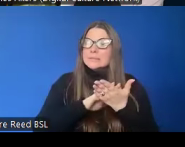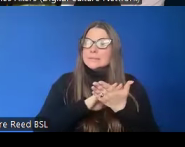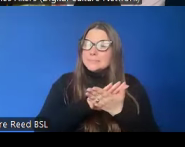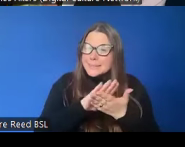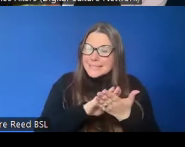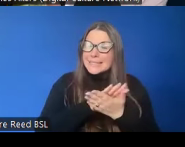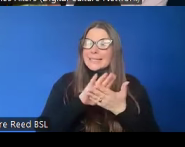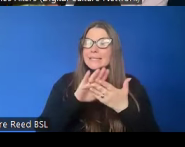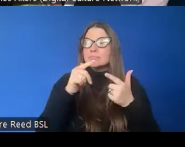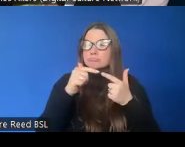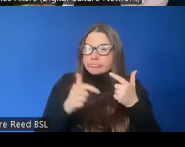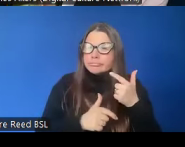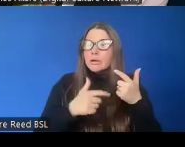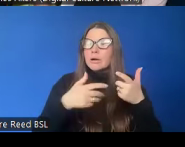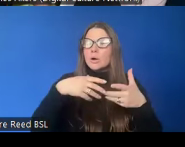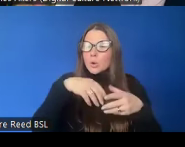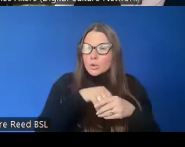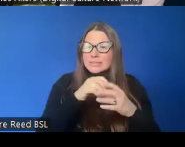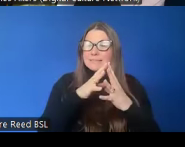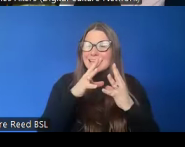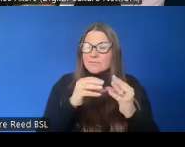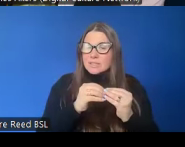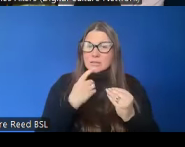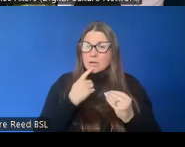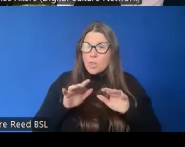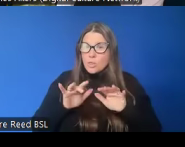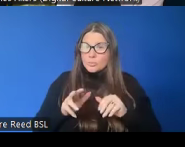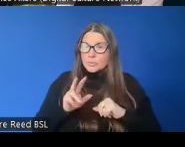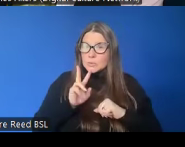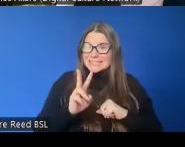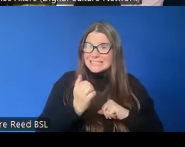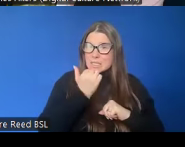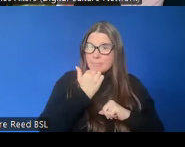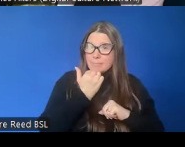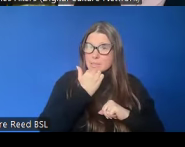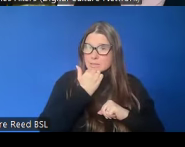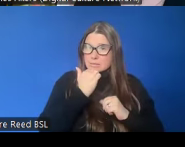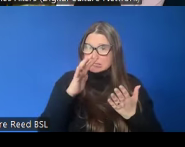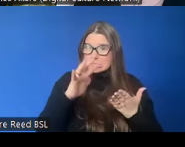It just looks at numbers and text as you're adding the context. That's where a discussion comes through.